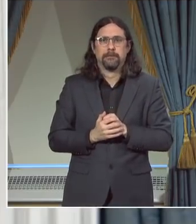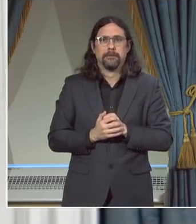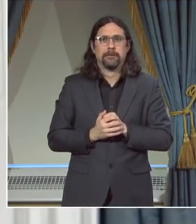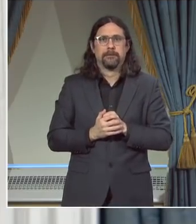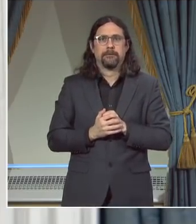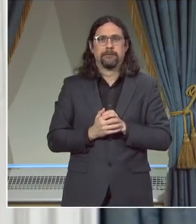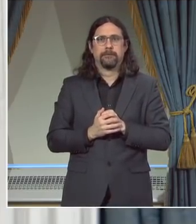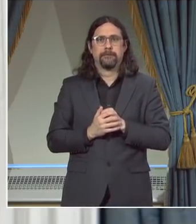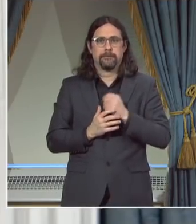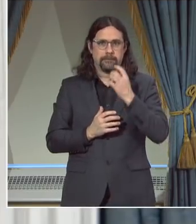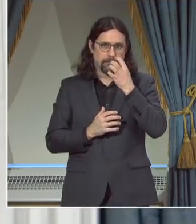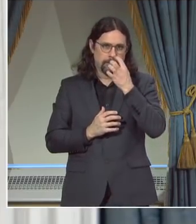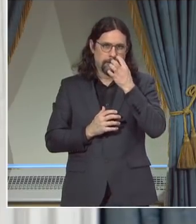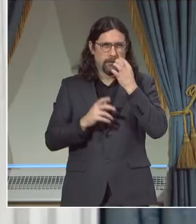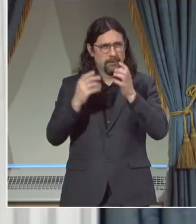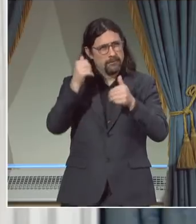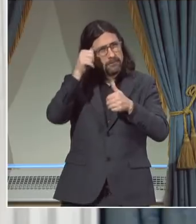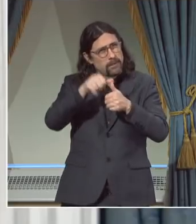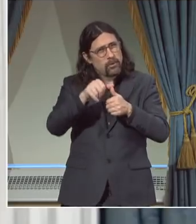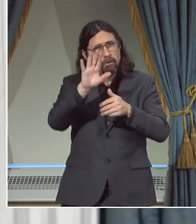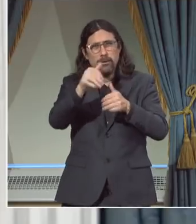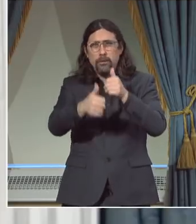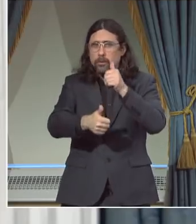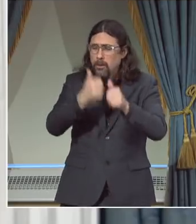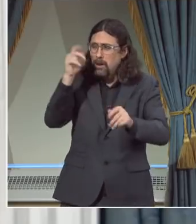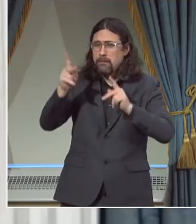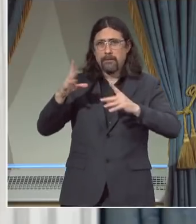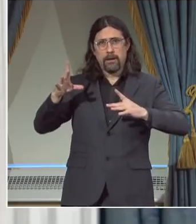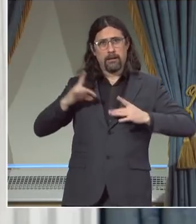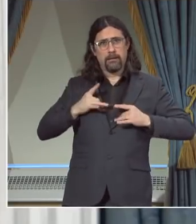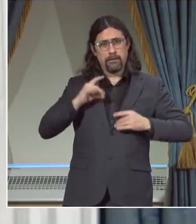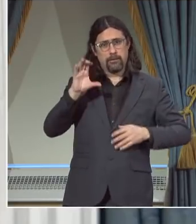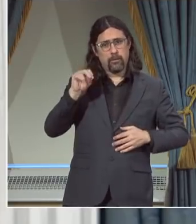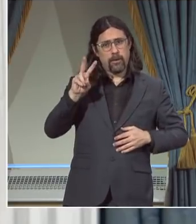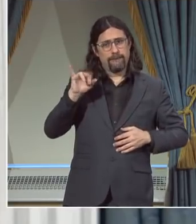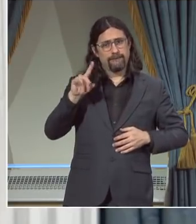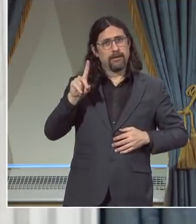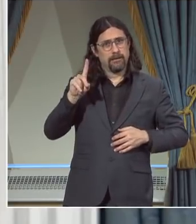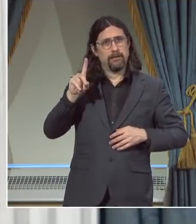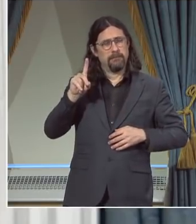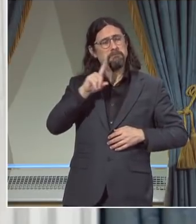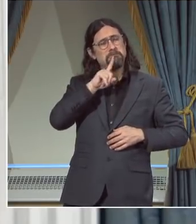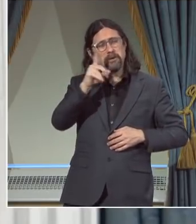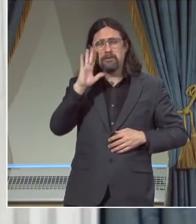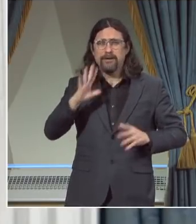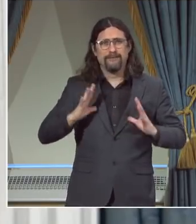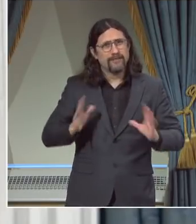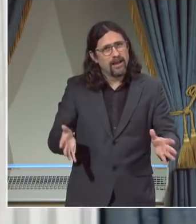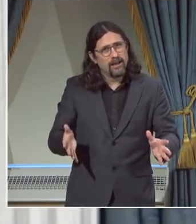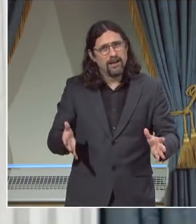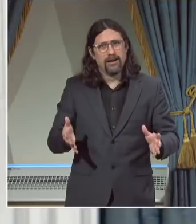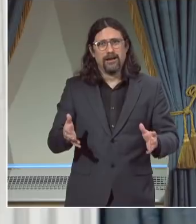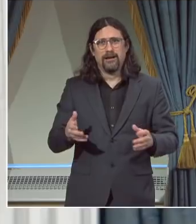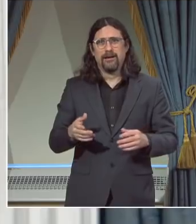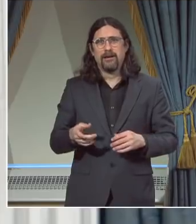POSITIVE WHO GET THE VIRUS DO JUST FINE. 80% OF PEOPLE DON'T NEED